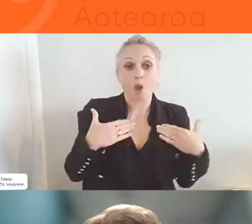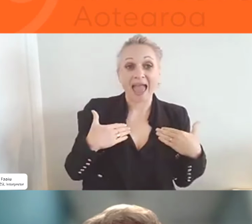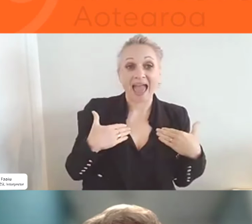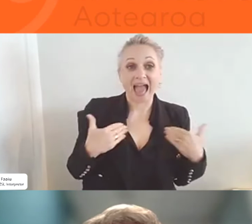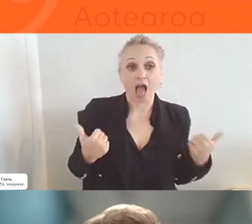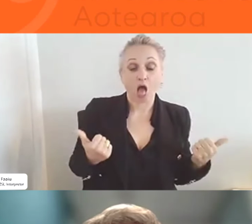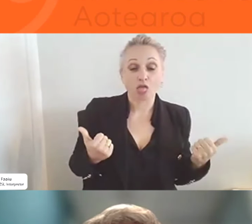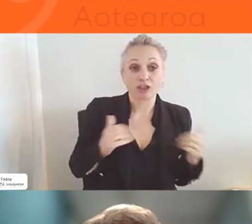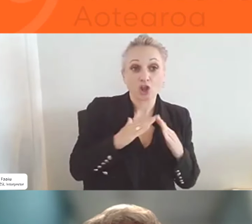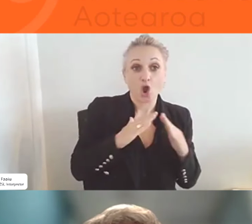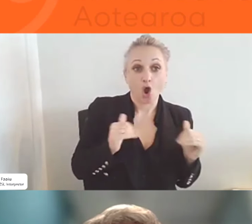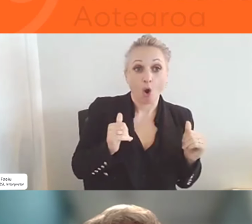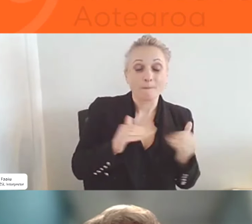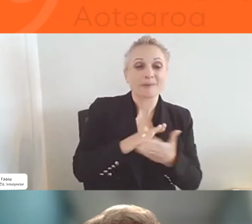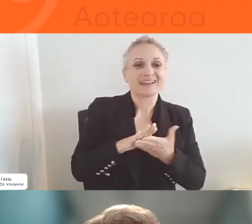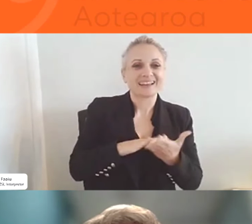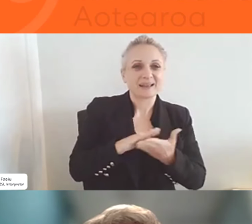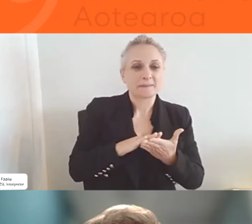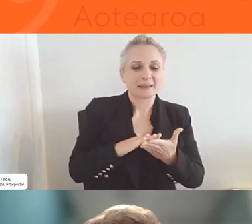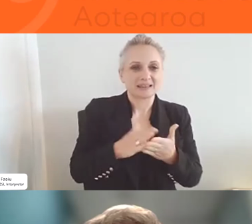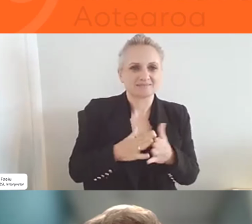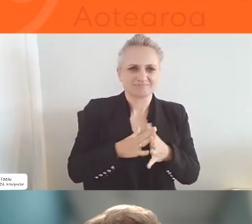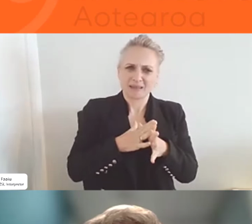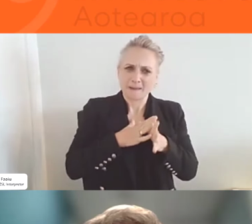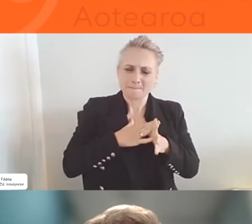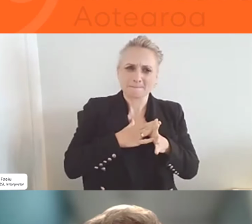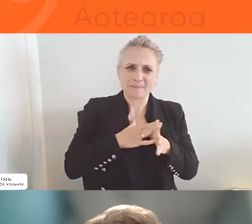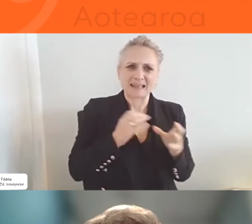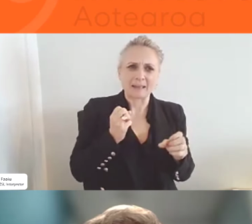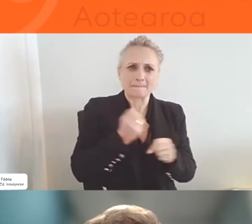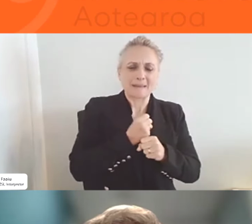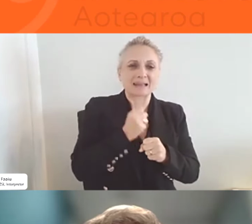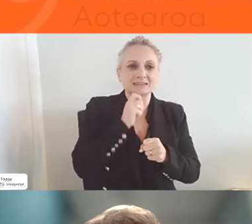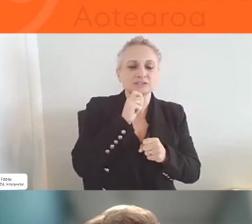you a 1% loan to put in heat pumps and insulation and all of those